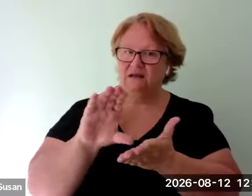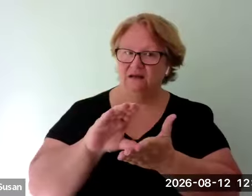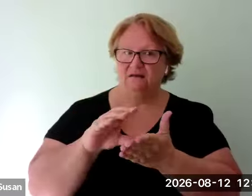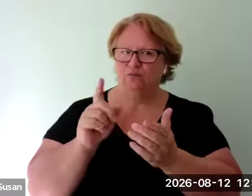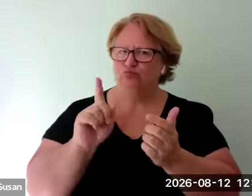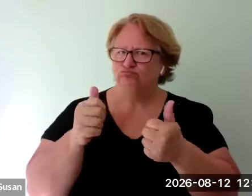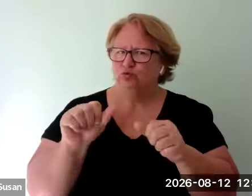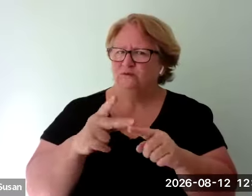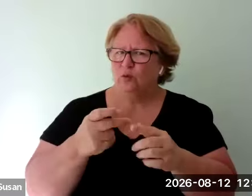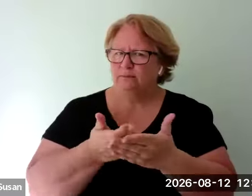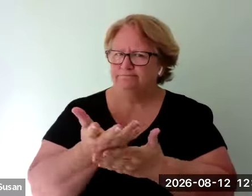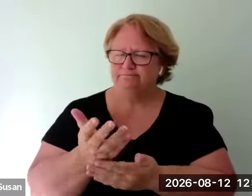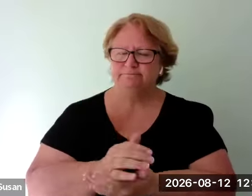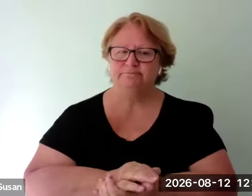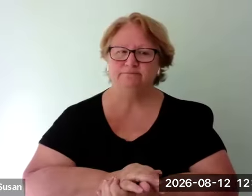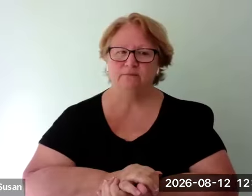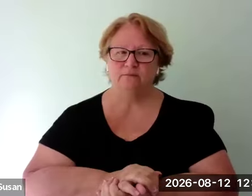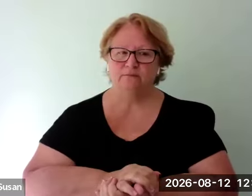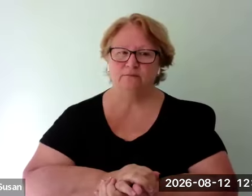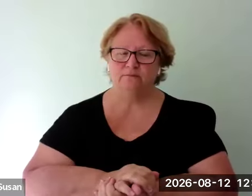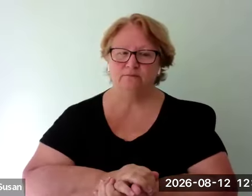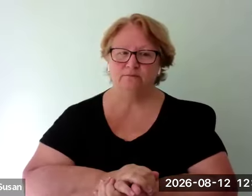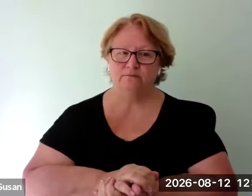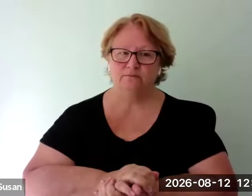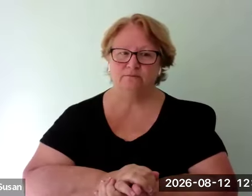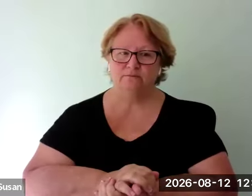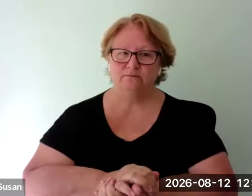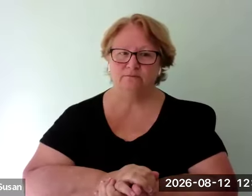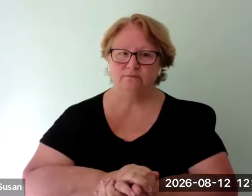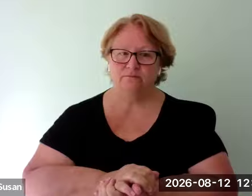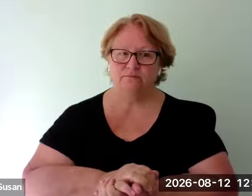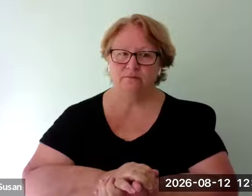And so what can the research and professional development